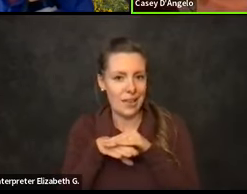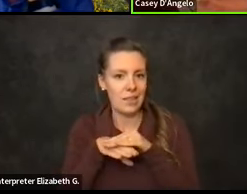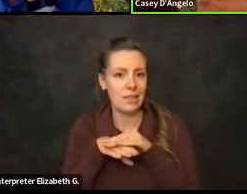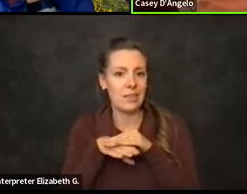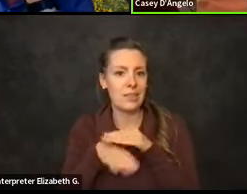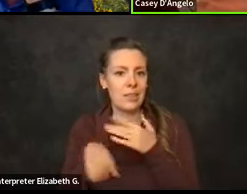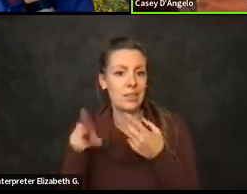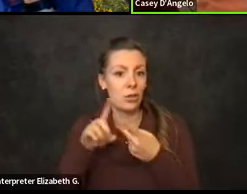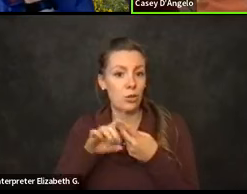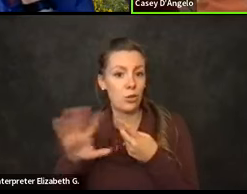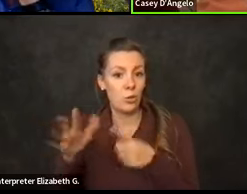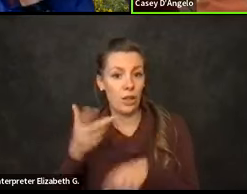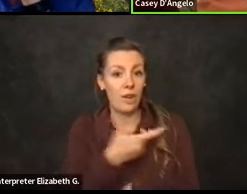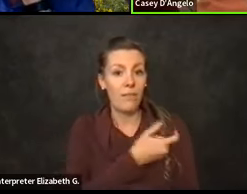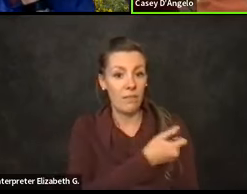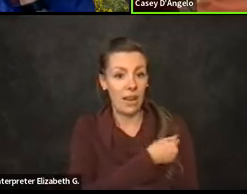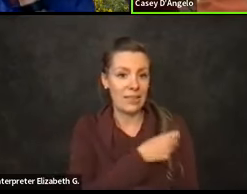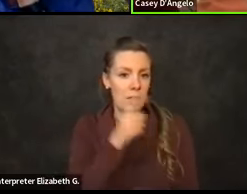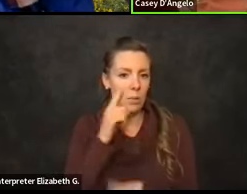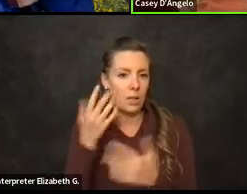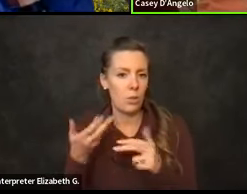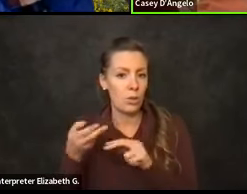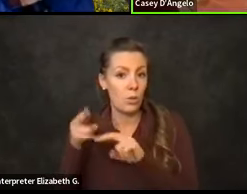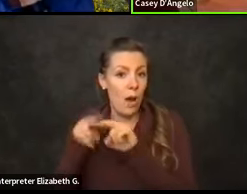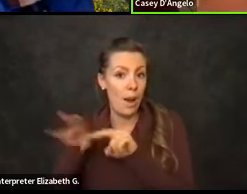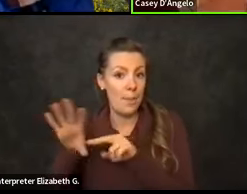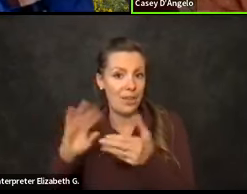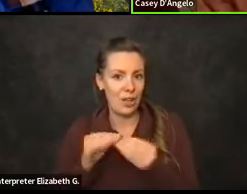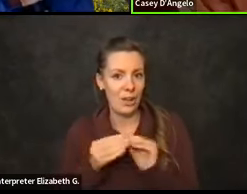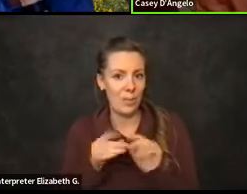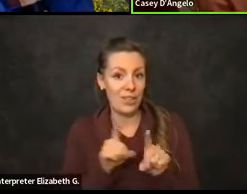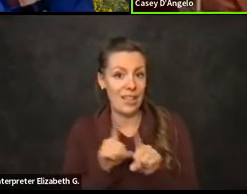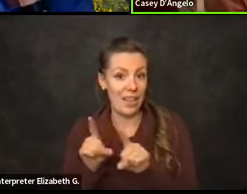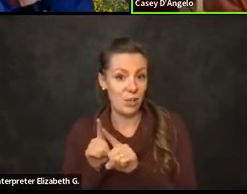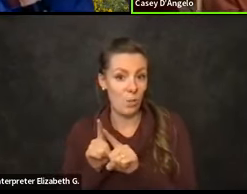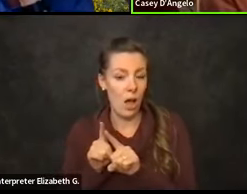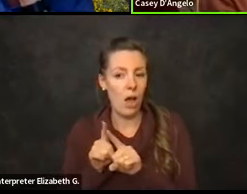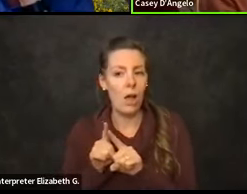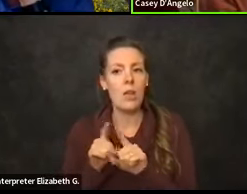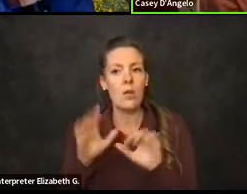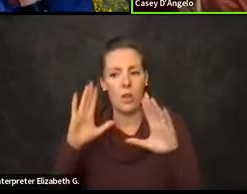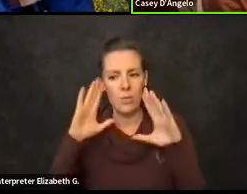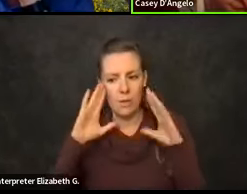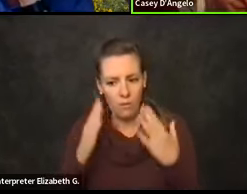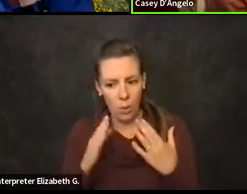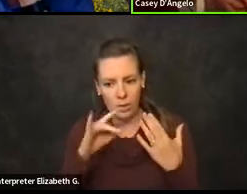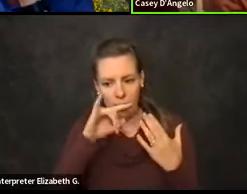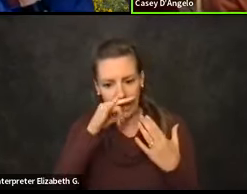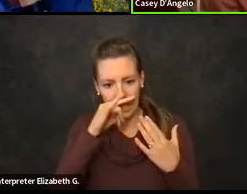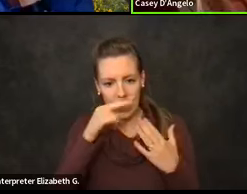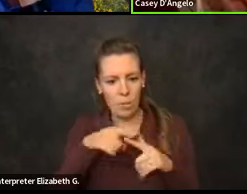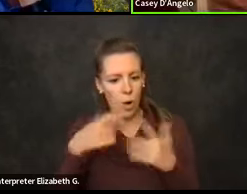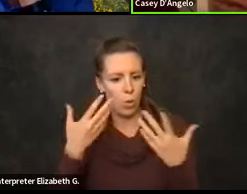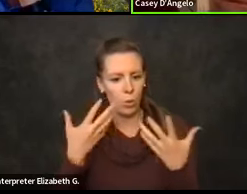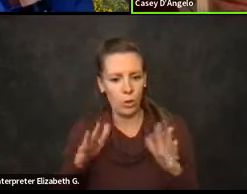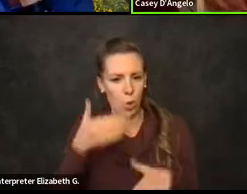their vaccination because we want to up those numbers as well. We've been focused on the pediatric, but we don't want to forget that we're not